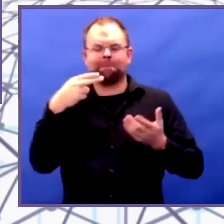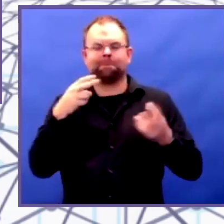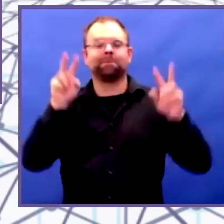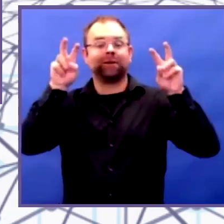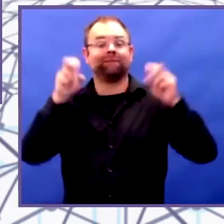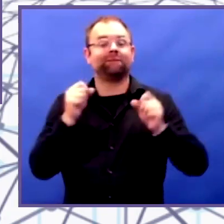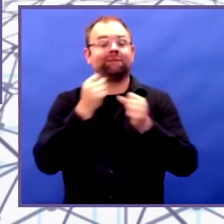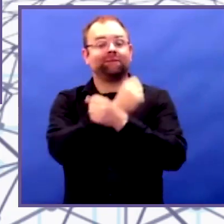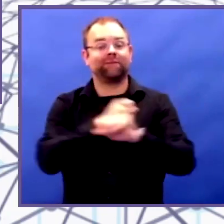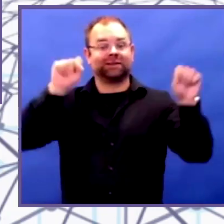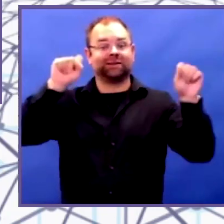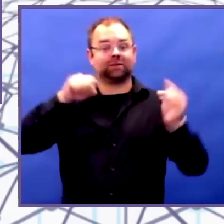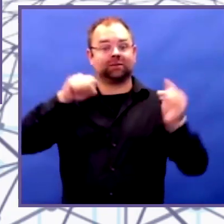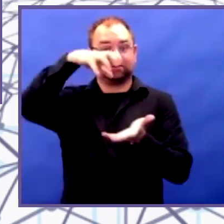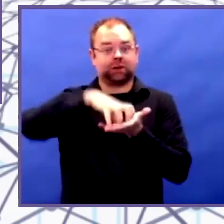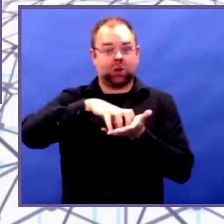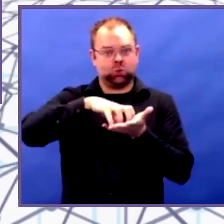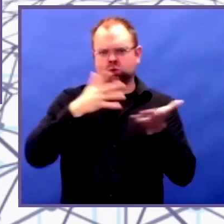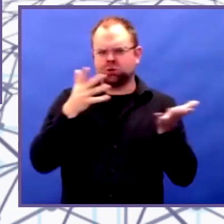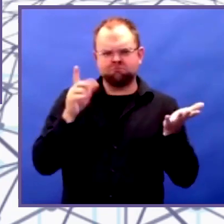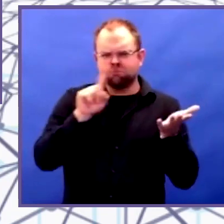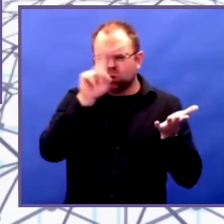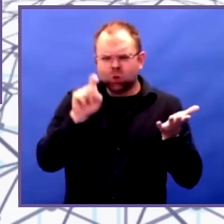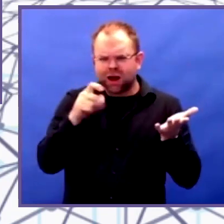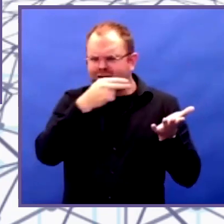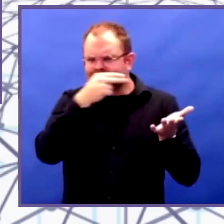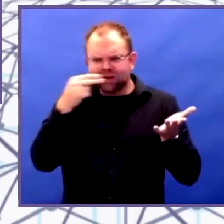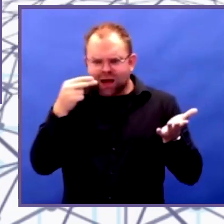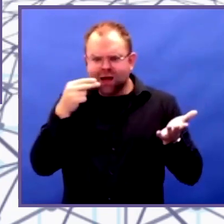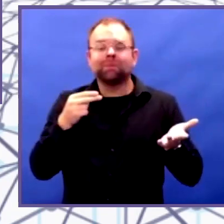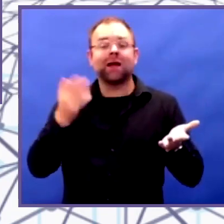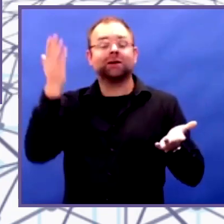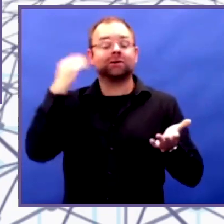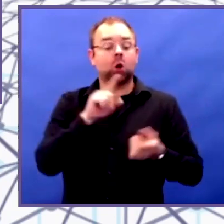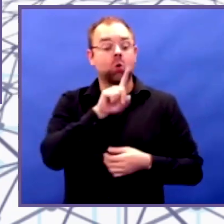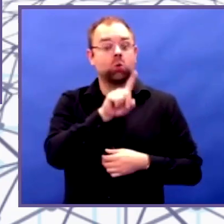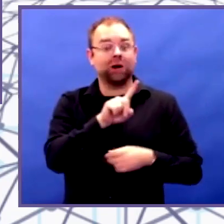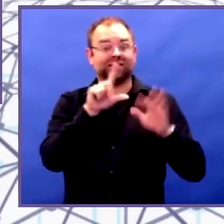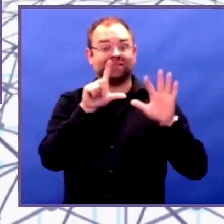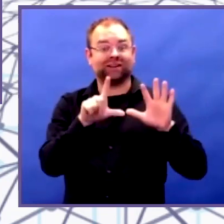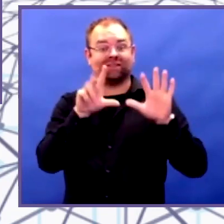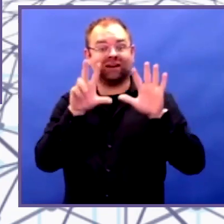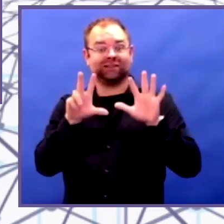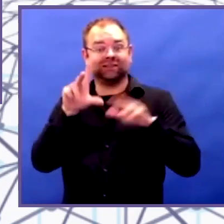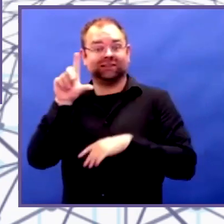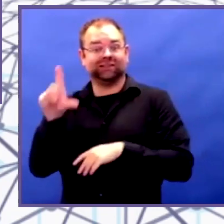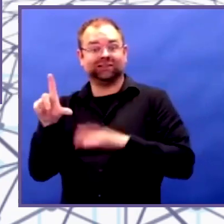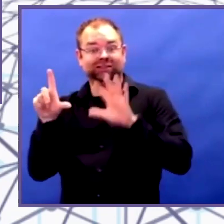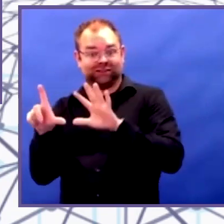Our city is home to a considerable number of persons with disabilities, most of whom